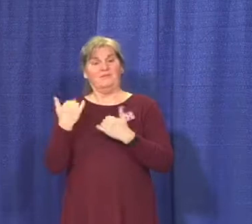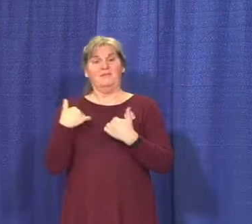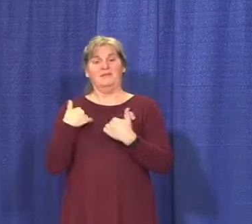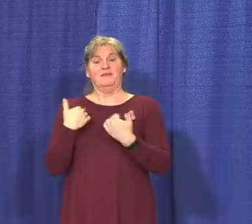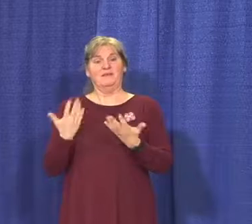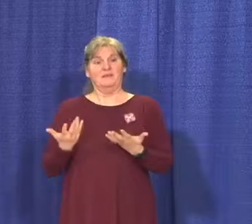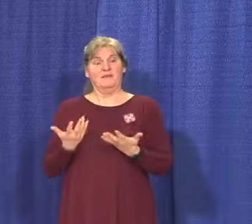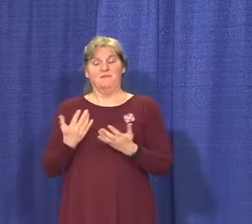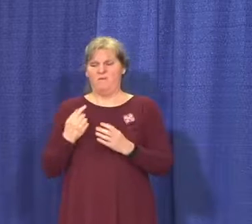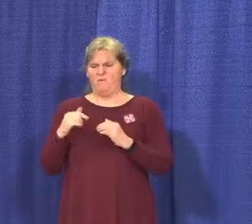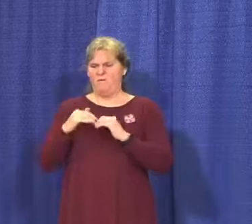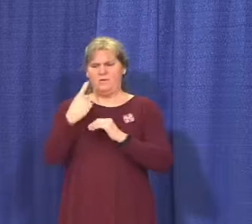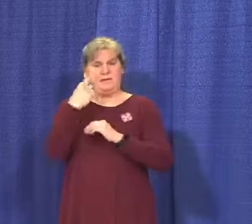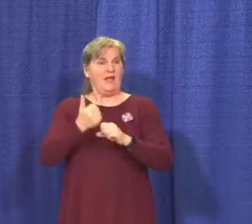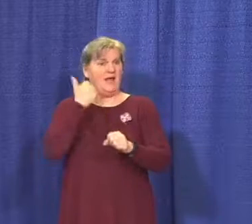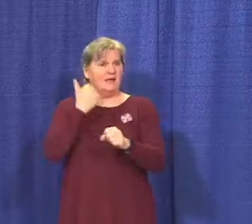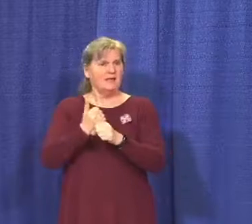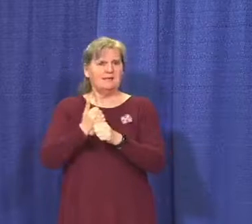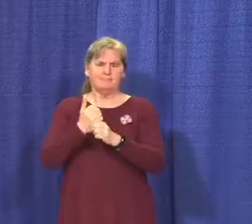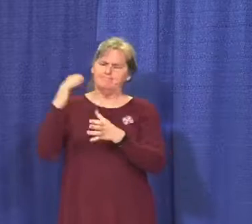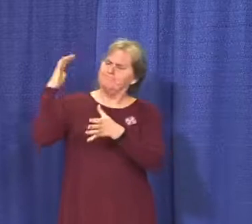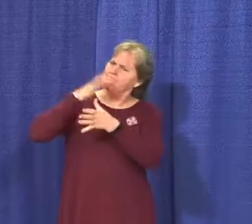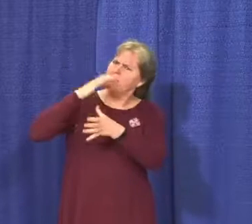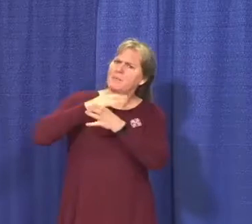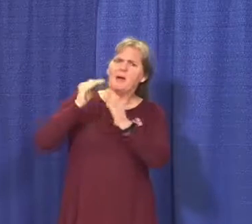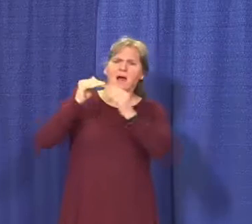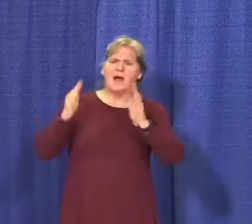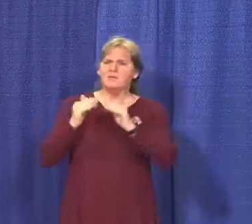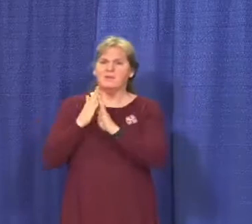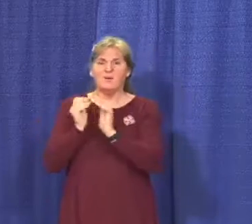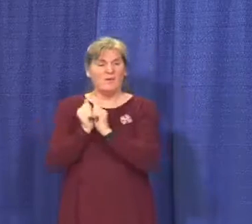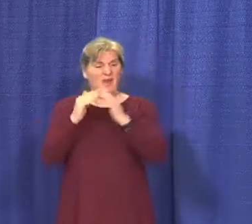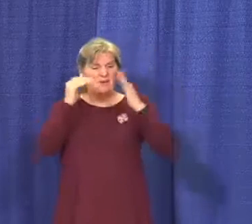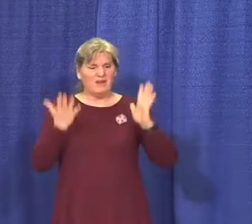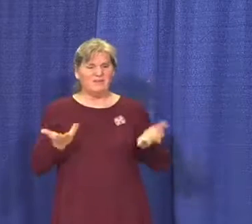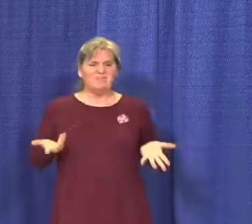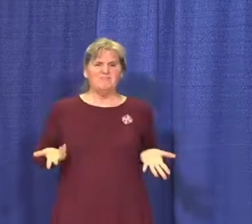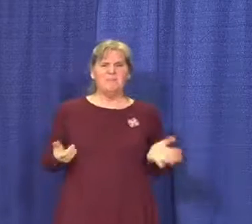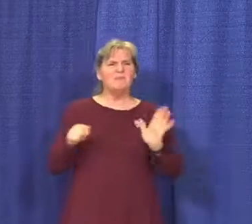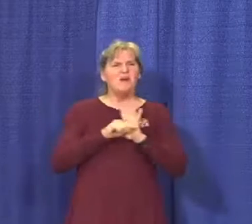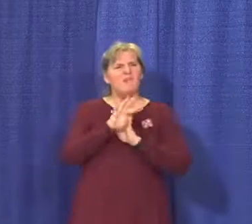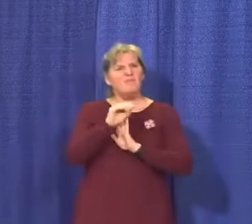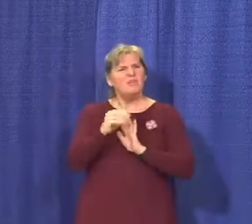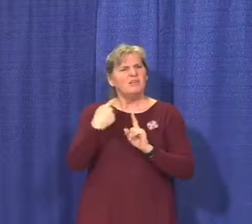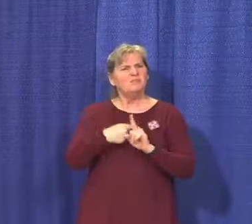over a decade for housing first. You can't do much without a house at 40 below, so it is